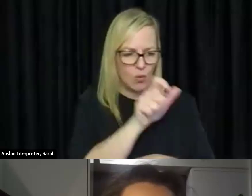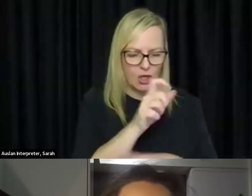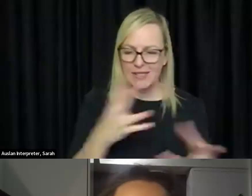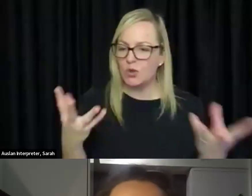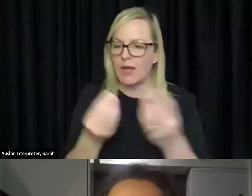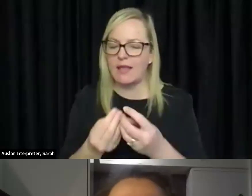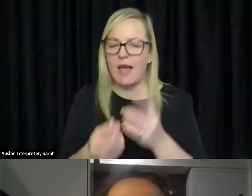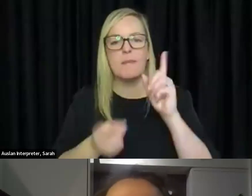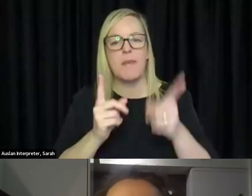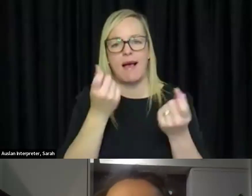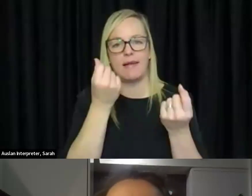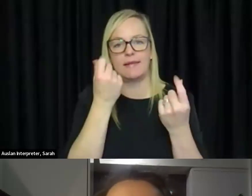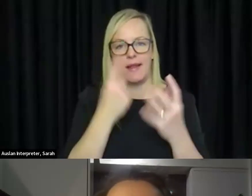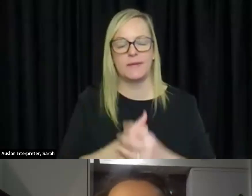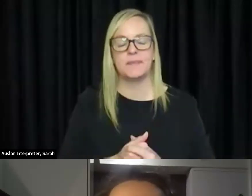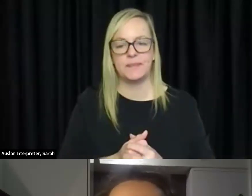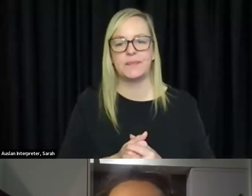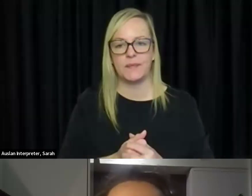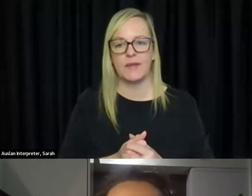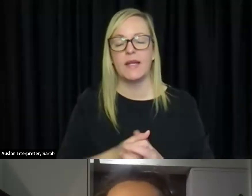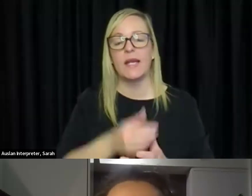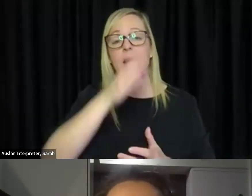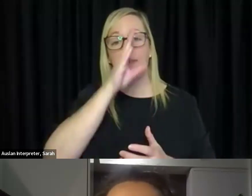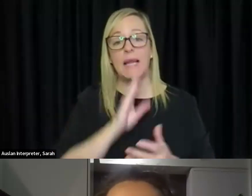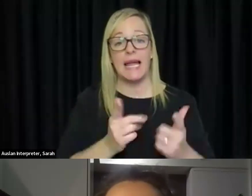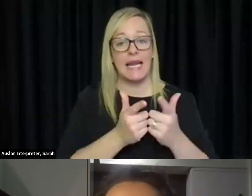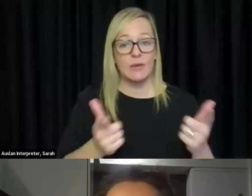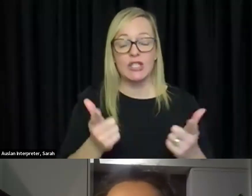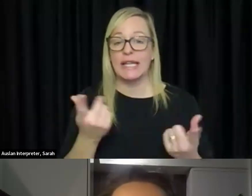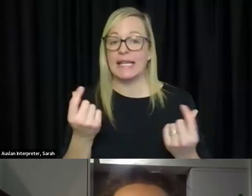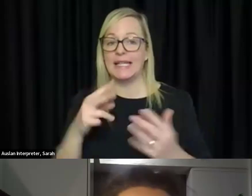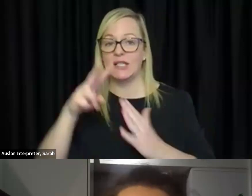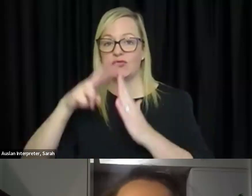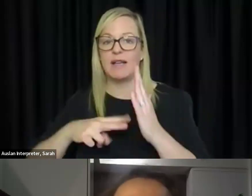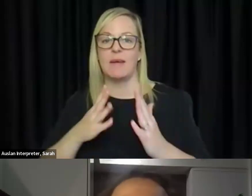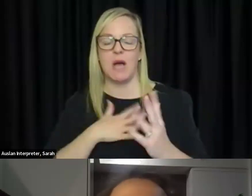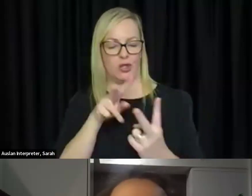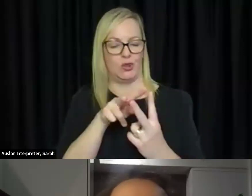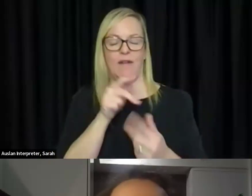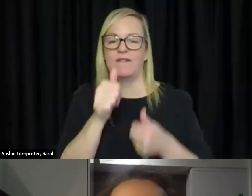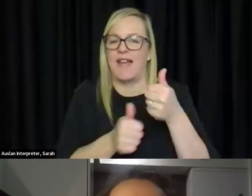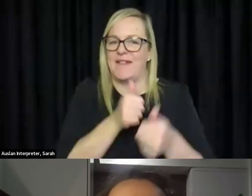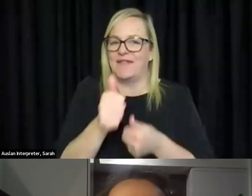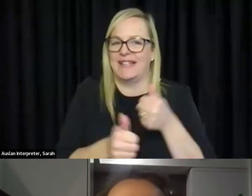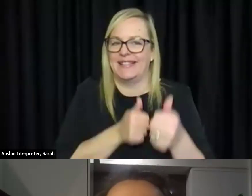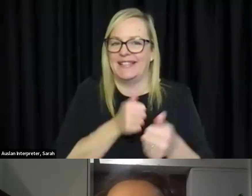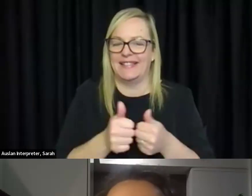being said. Plain language and easy read are two of my absolute favourite things. I in addition